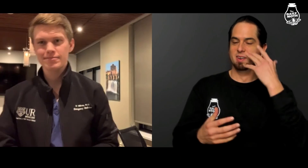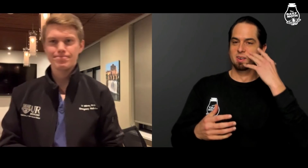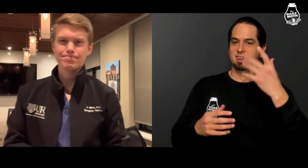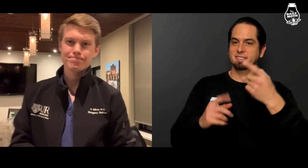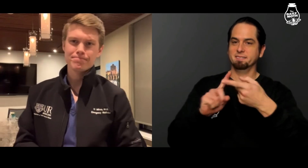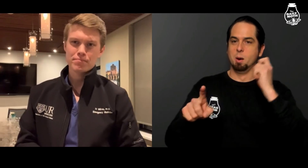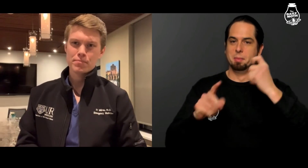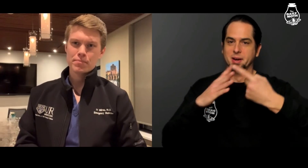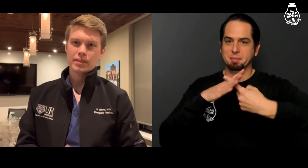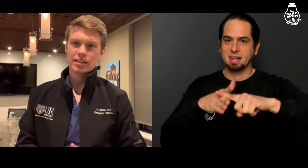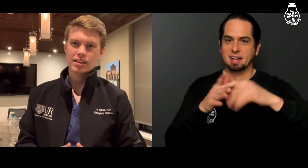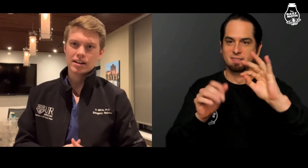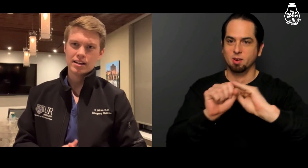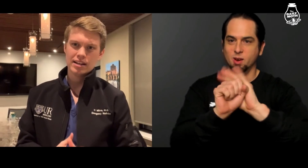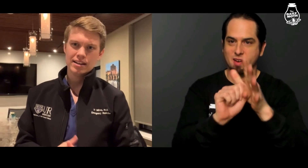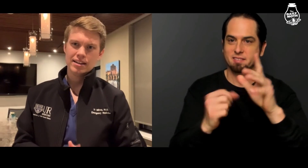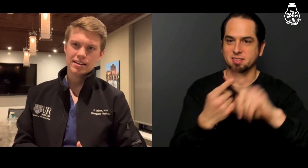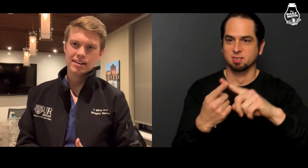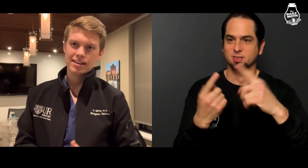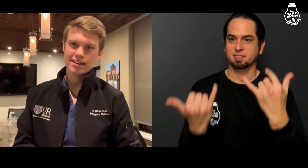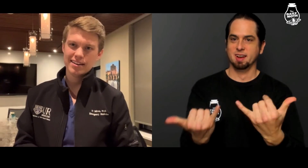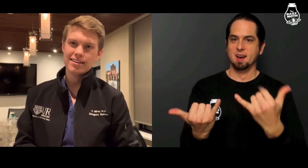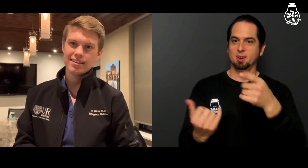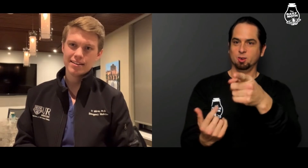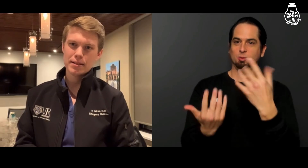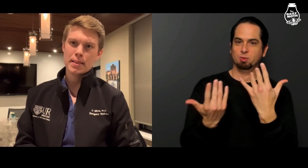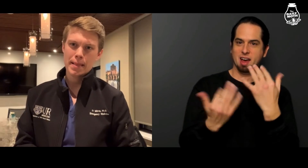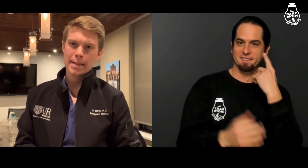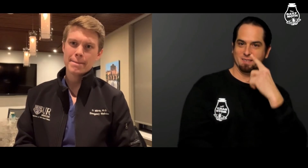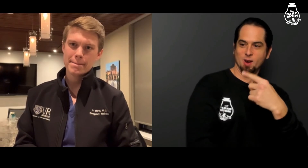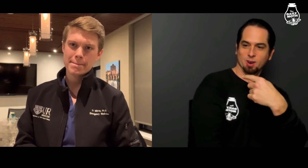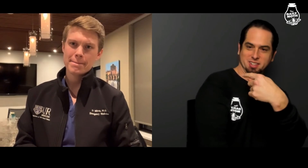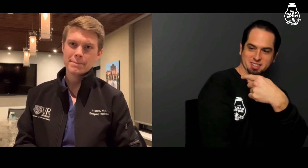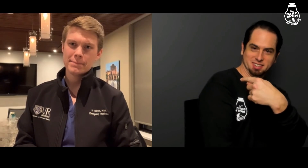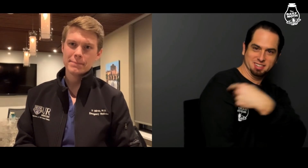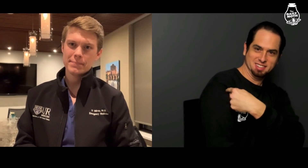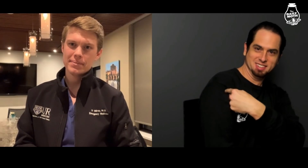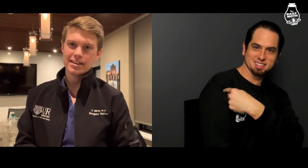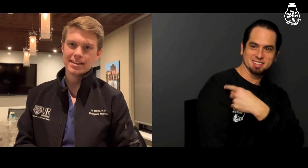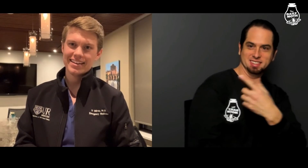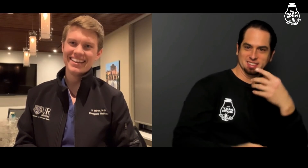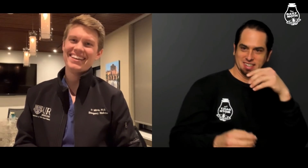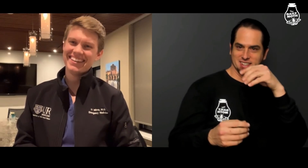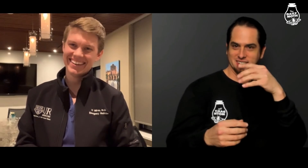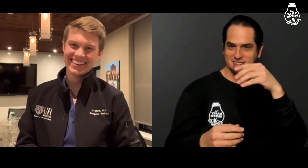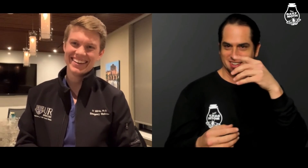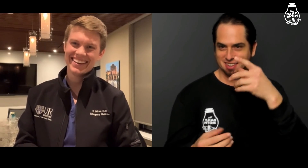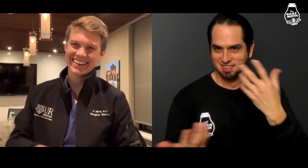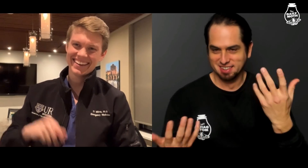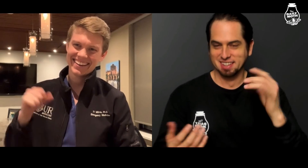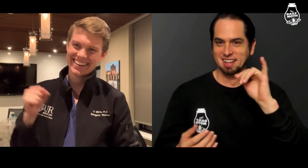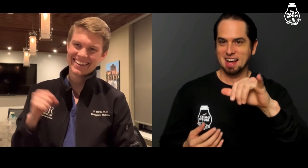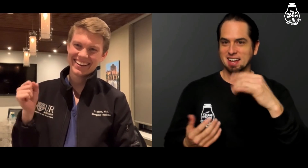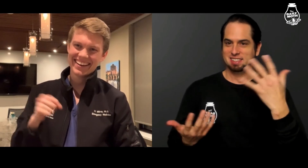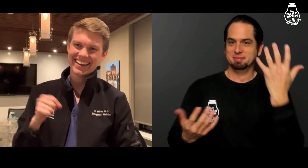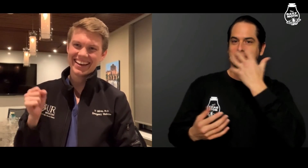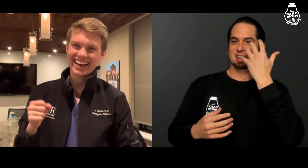You know, from the beginning of the coronavirus pandemic up to now, you've been waiting for that needle! Yeah!